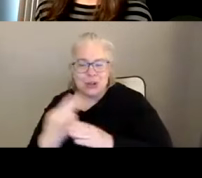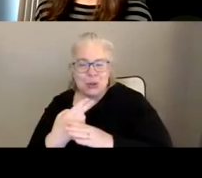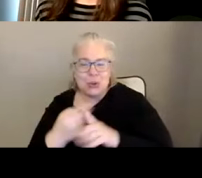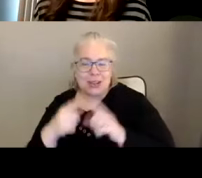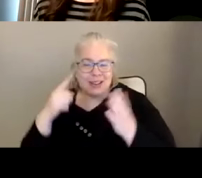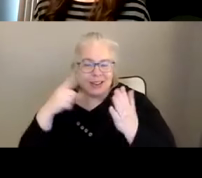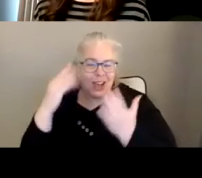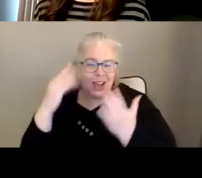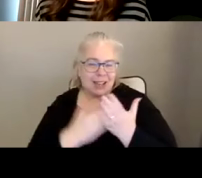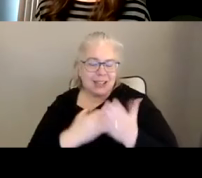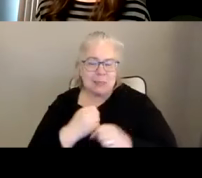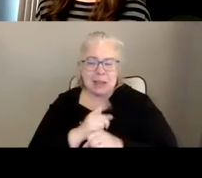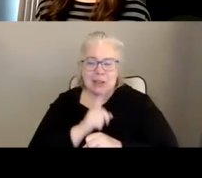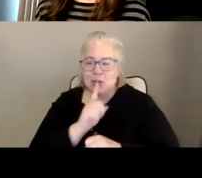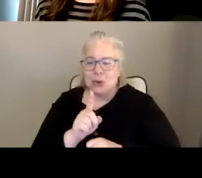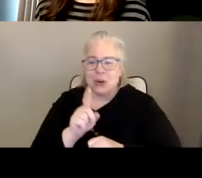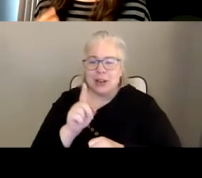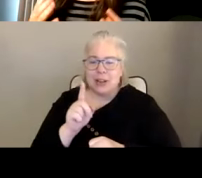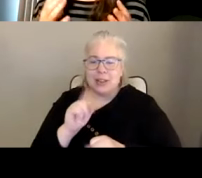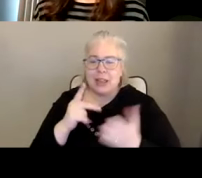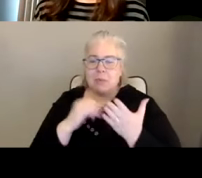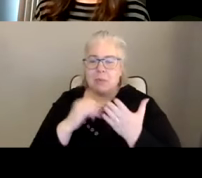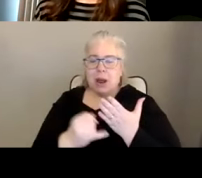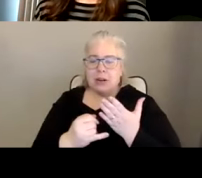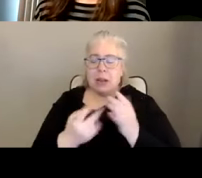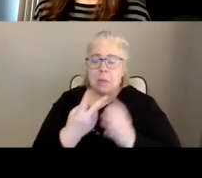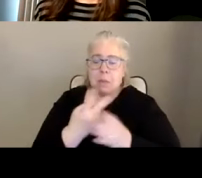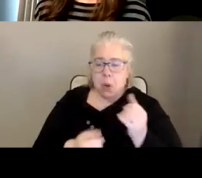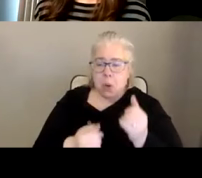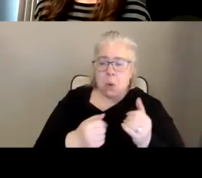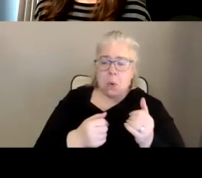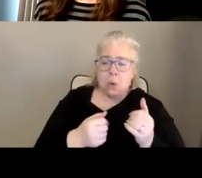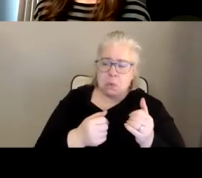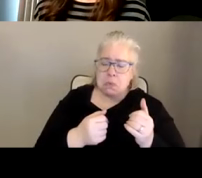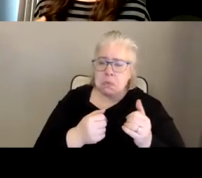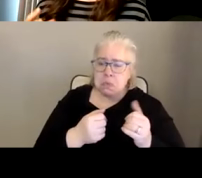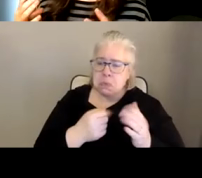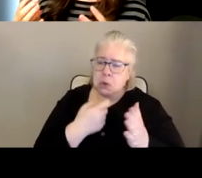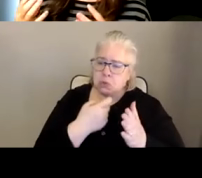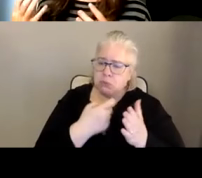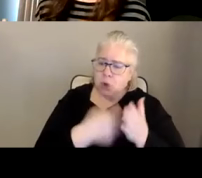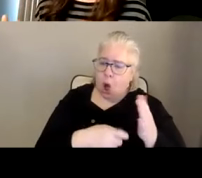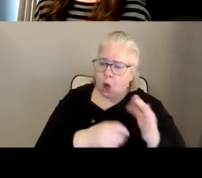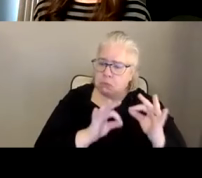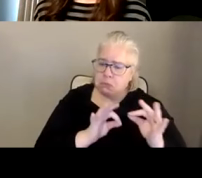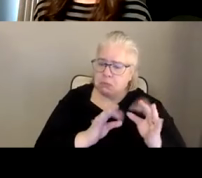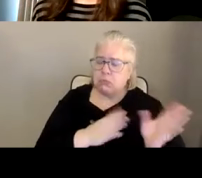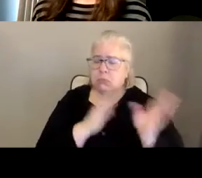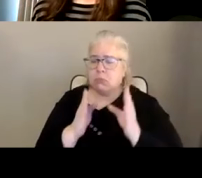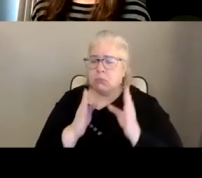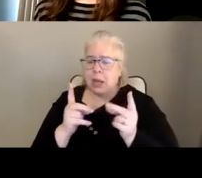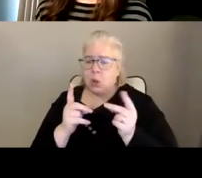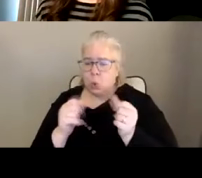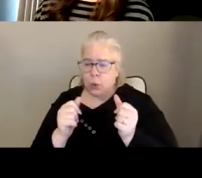to ensure that a project is both cost-effective and quick to turn around.